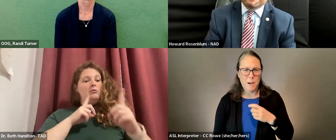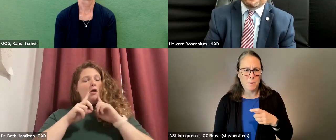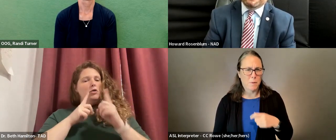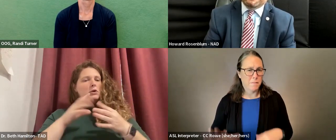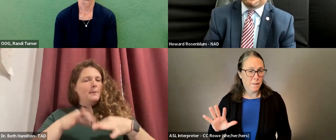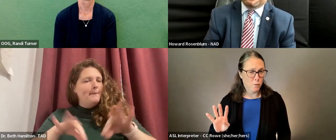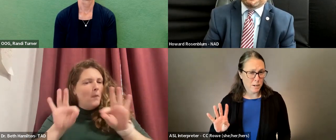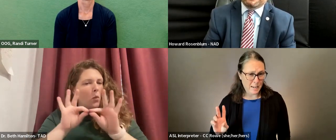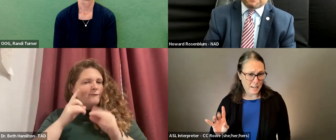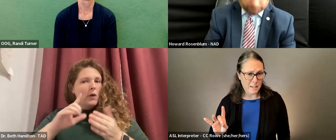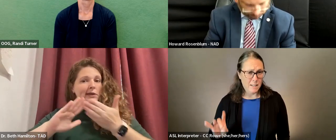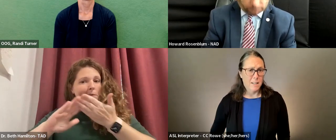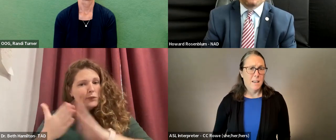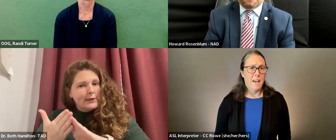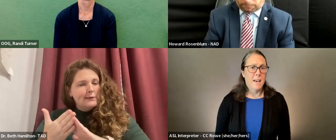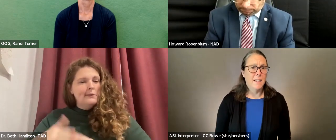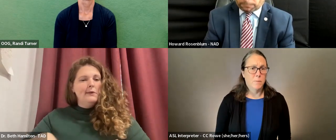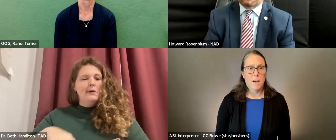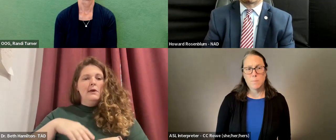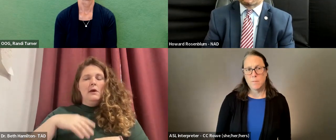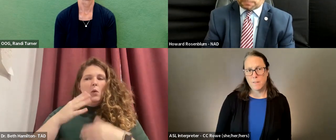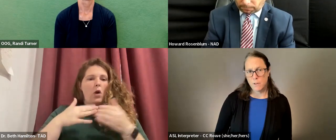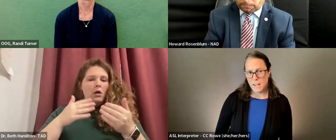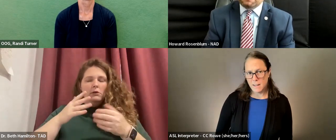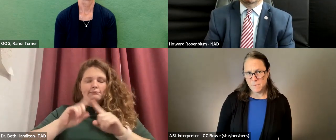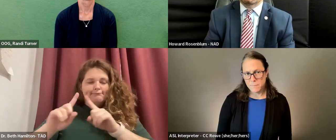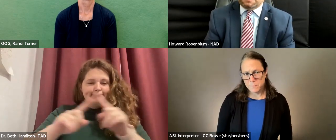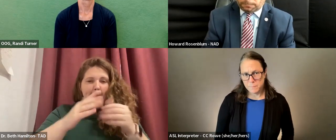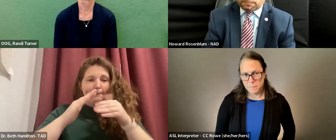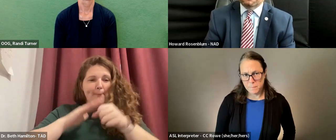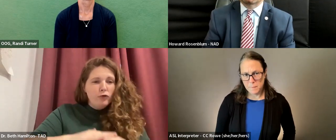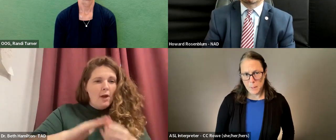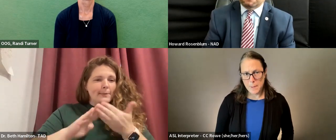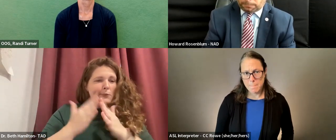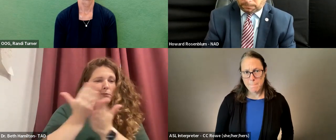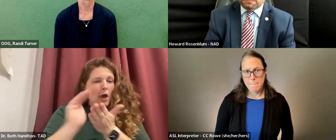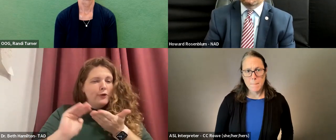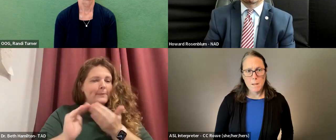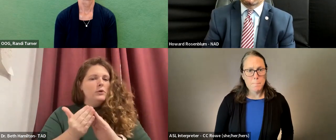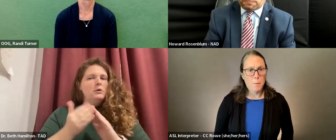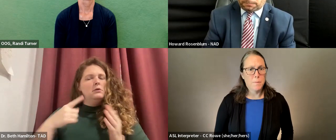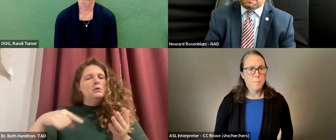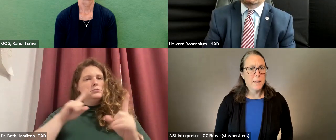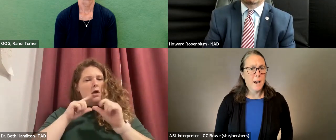have a third time and that's it. After the third time, it gets killed so we're currently on the fence with